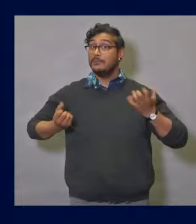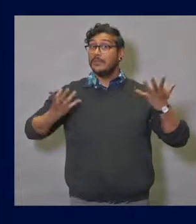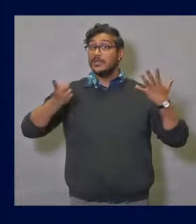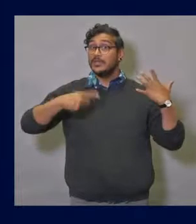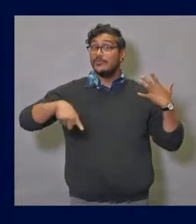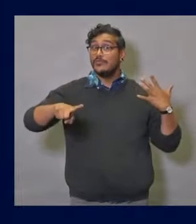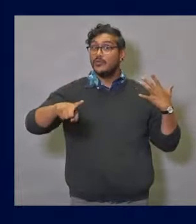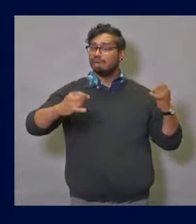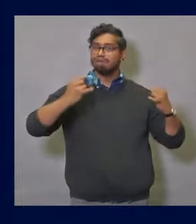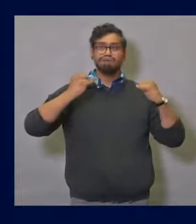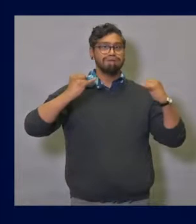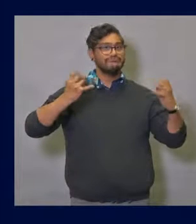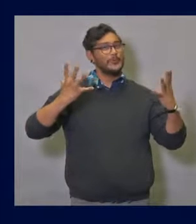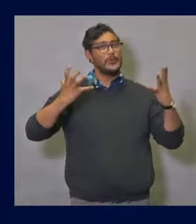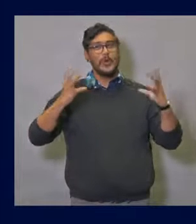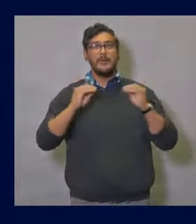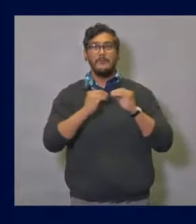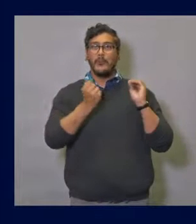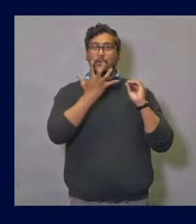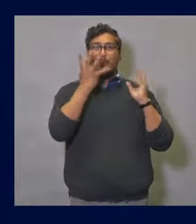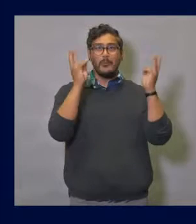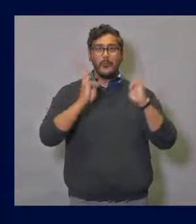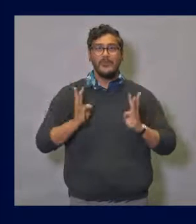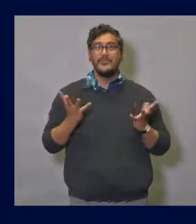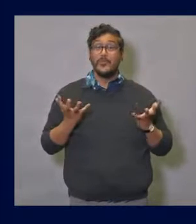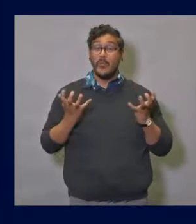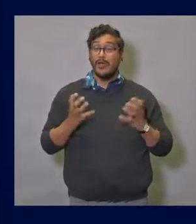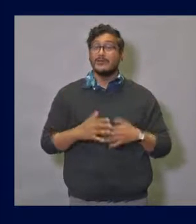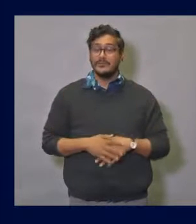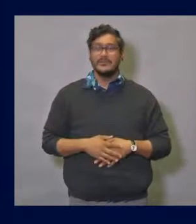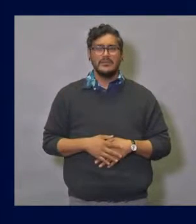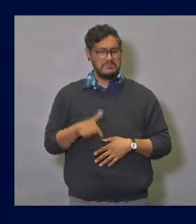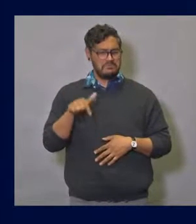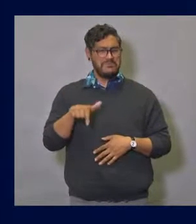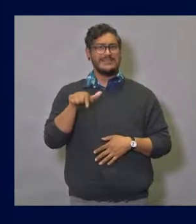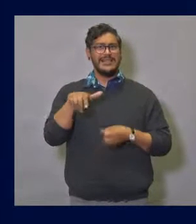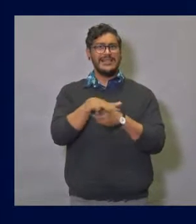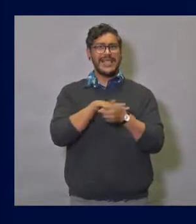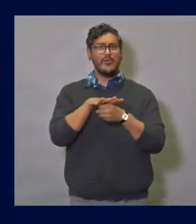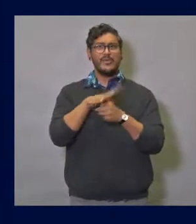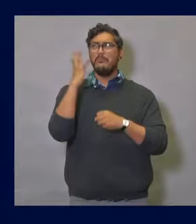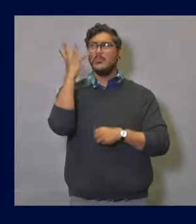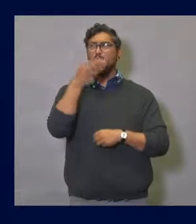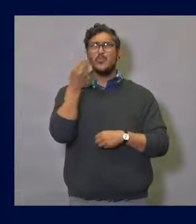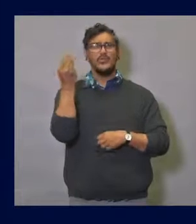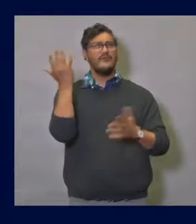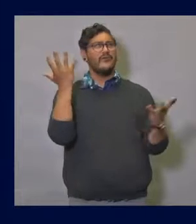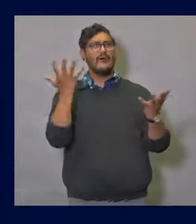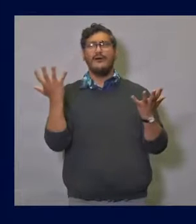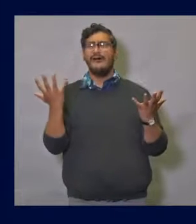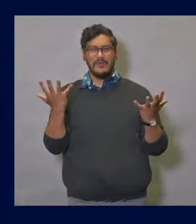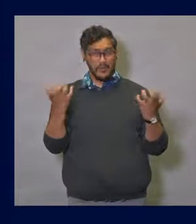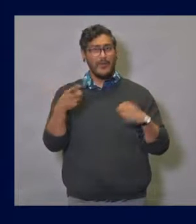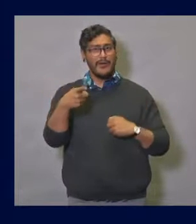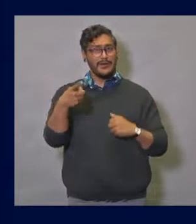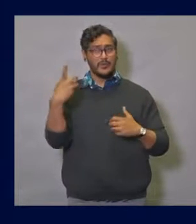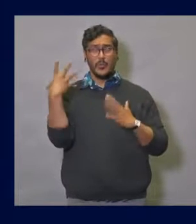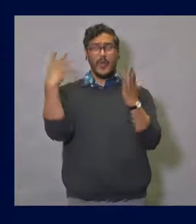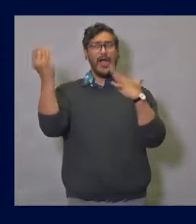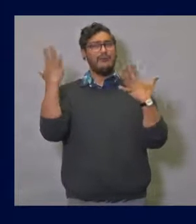PARA TERMINAR, LA PRIMAVERA